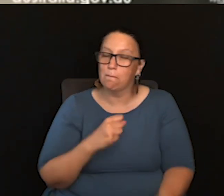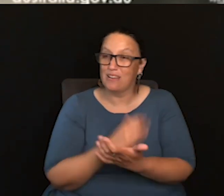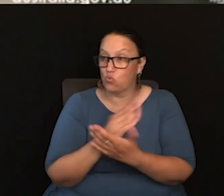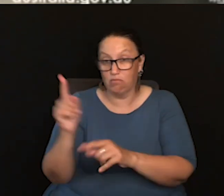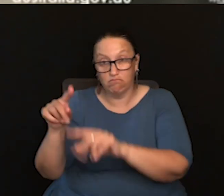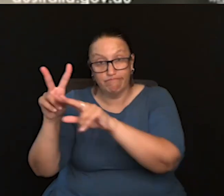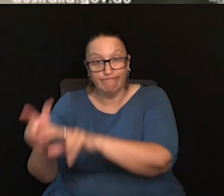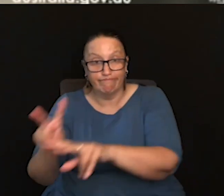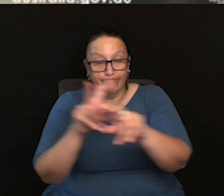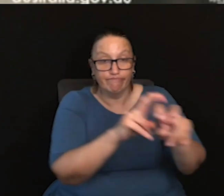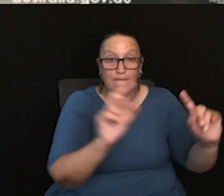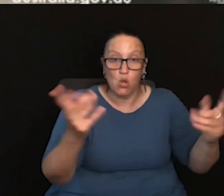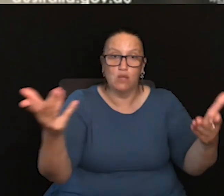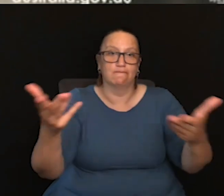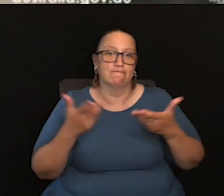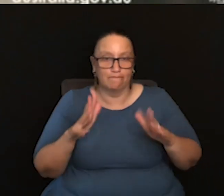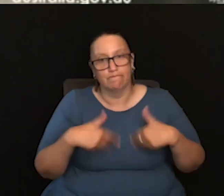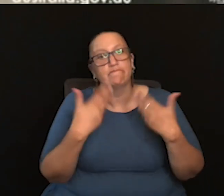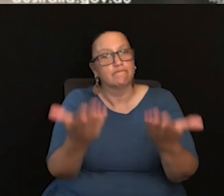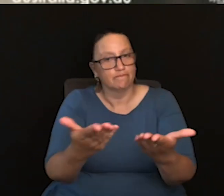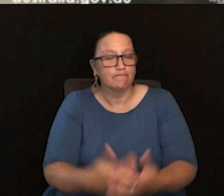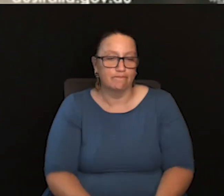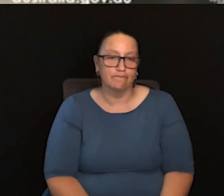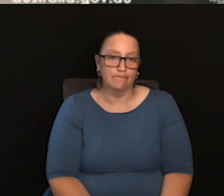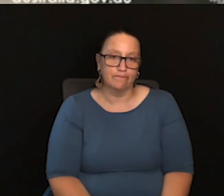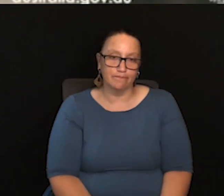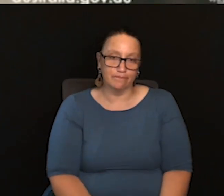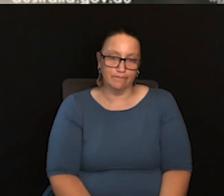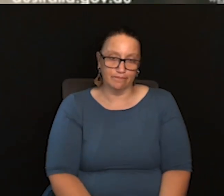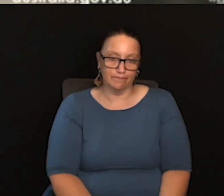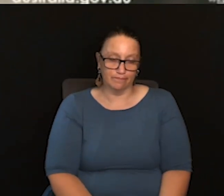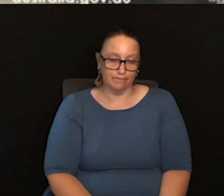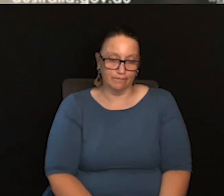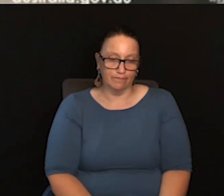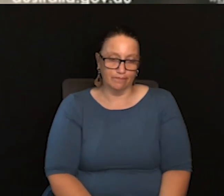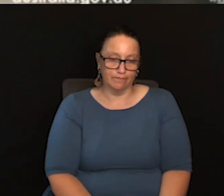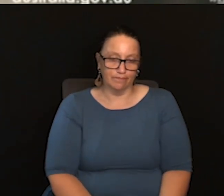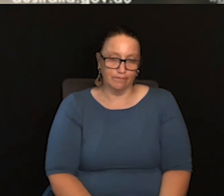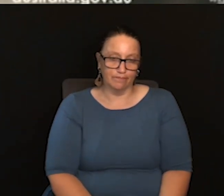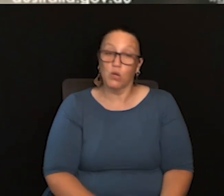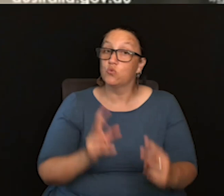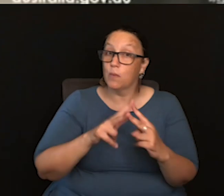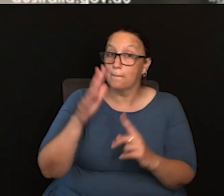again, as we know, that the single biggest vulnerability is age.